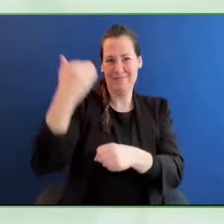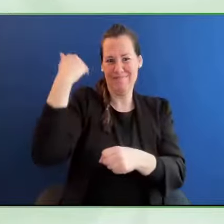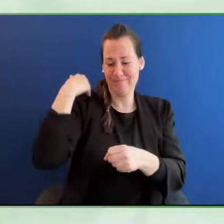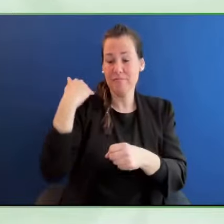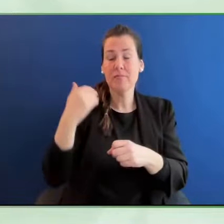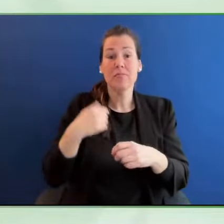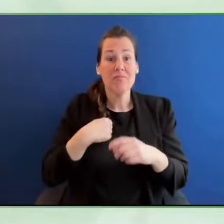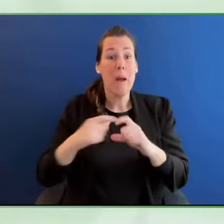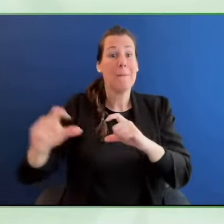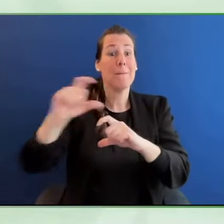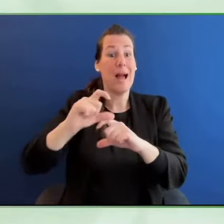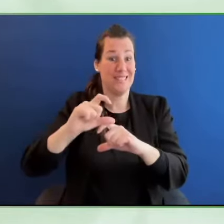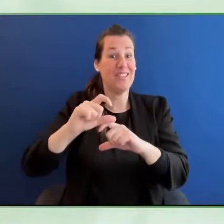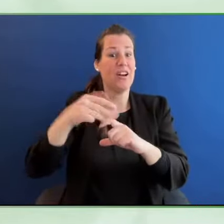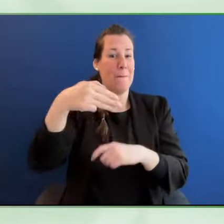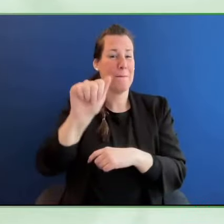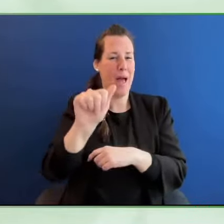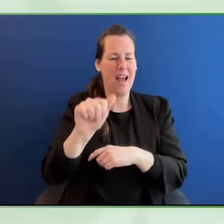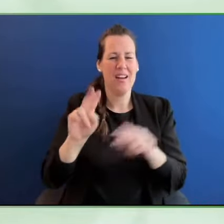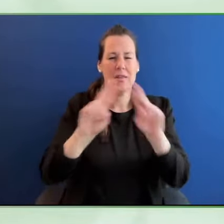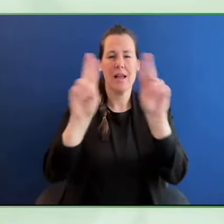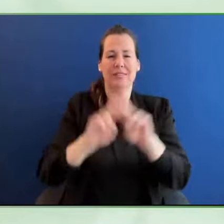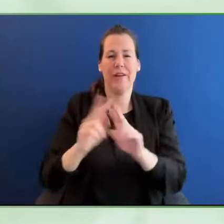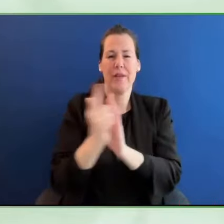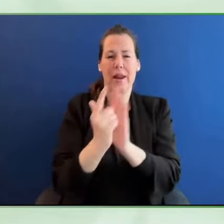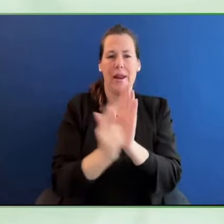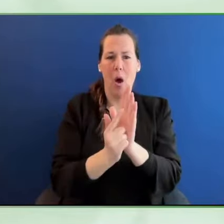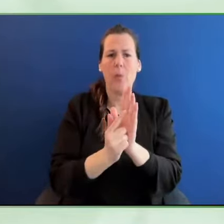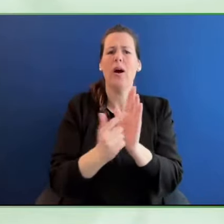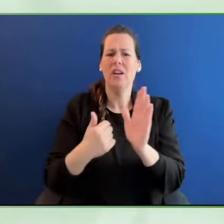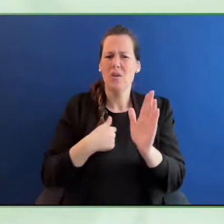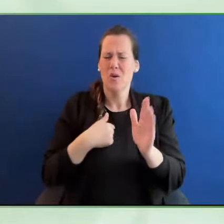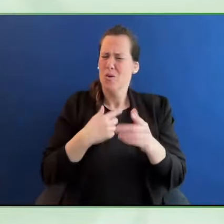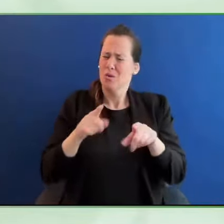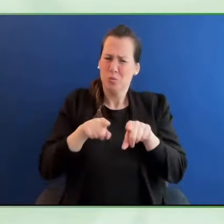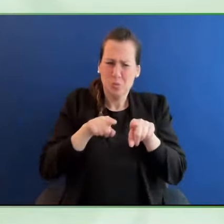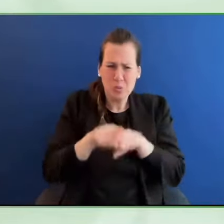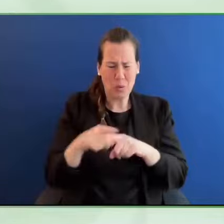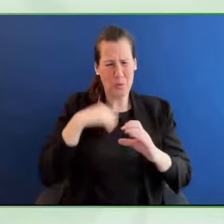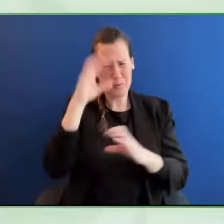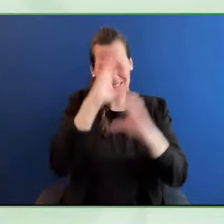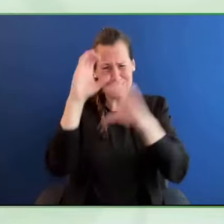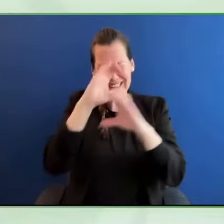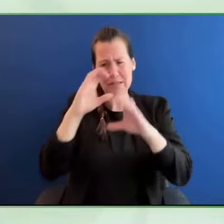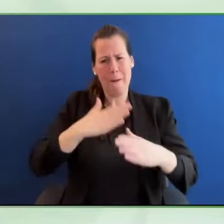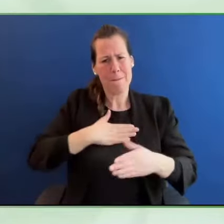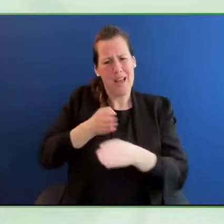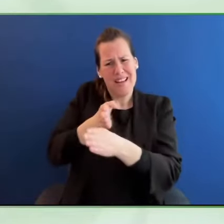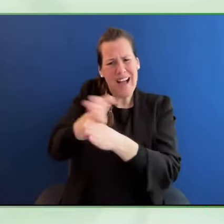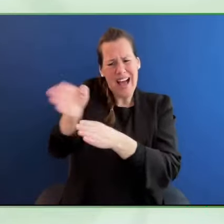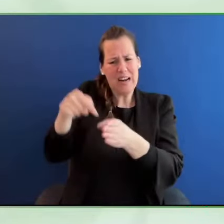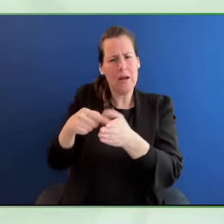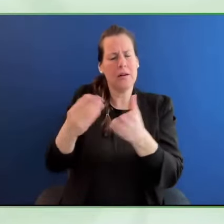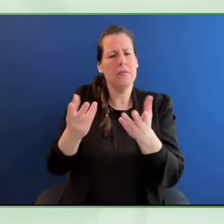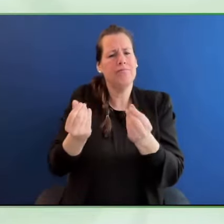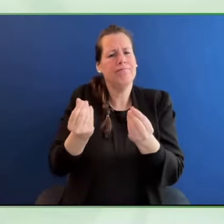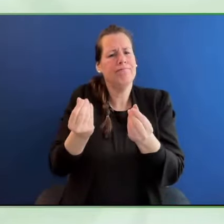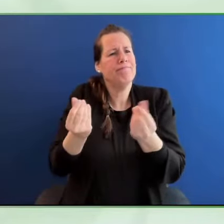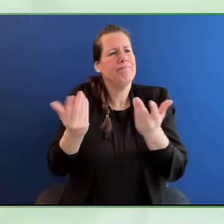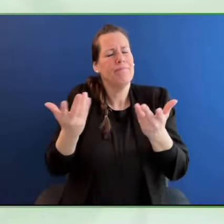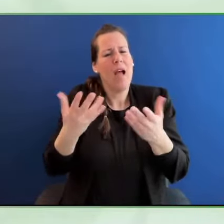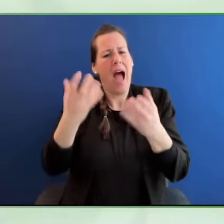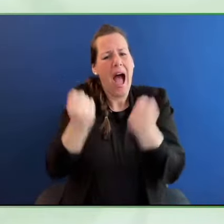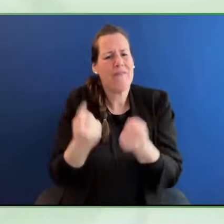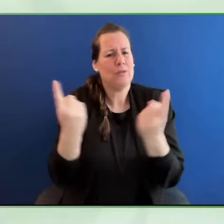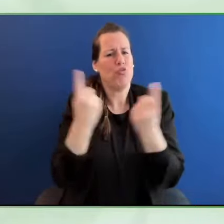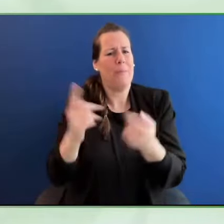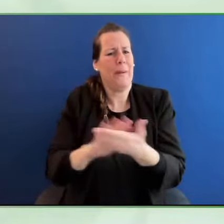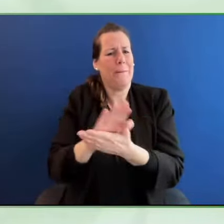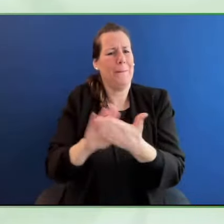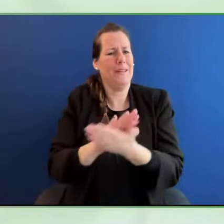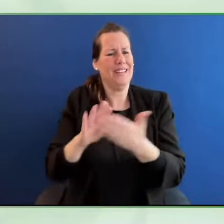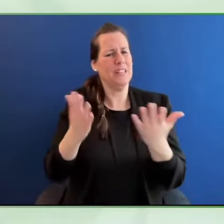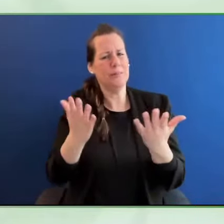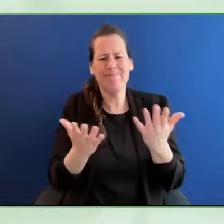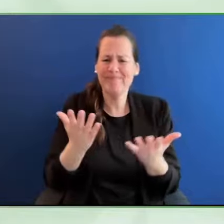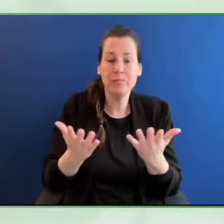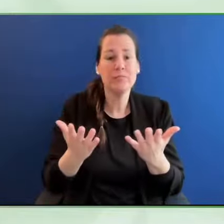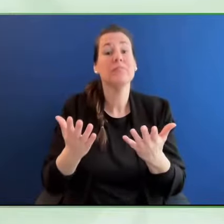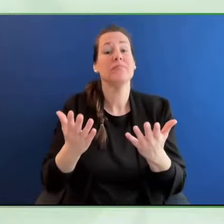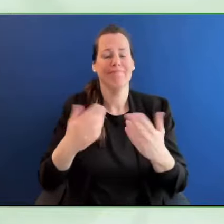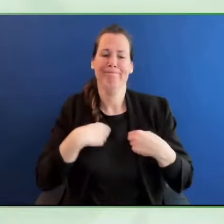The discussion was rooted in it small village in England, and that brought me into this